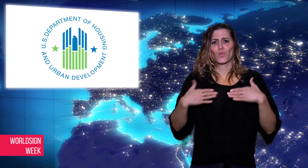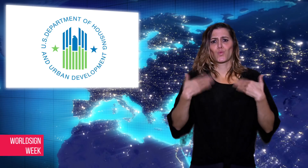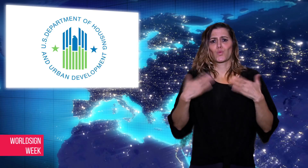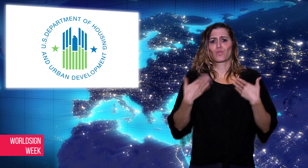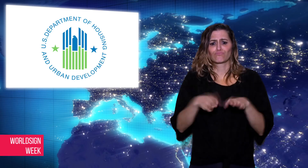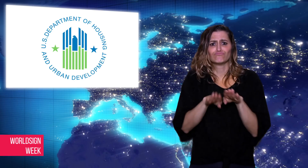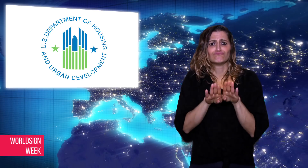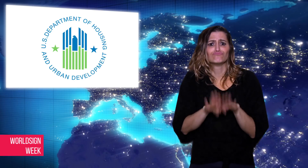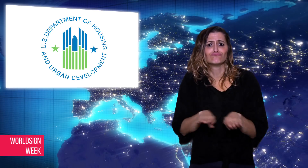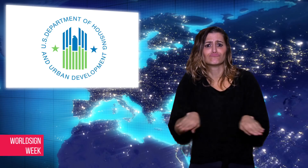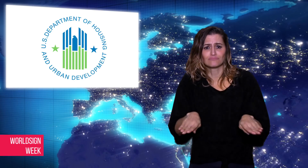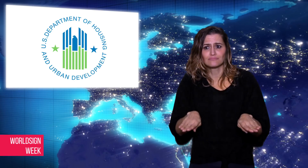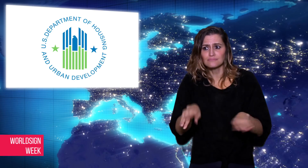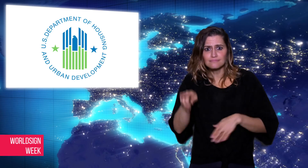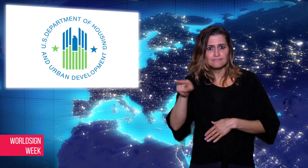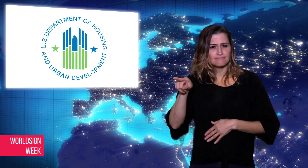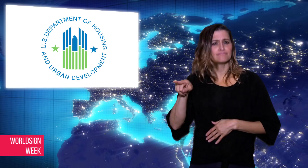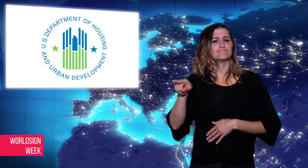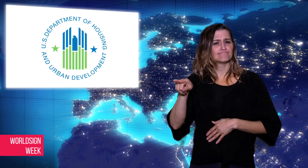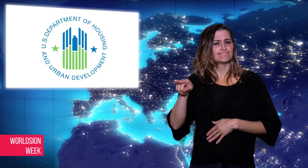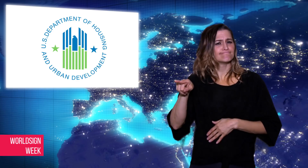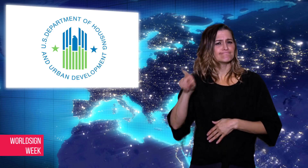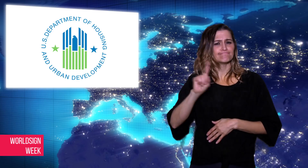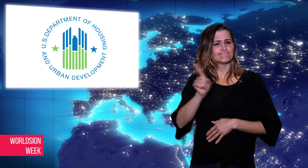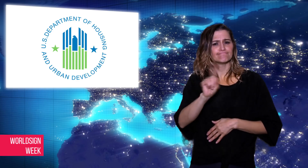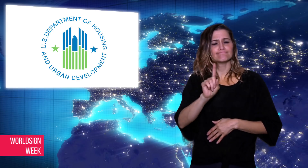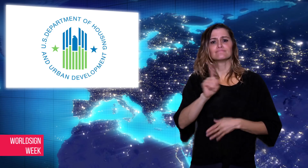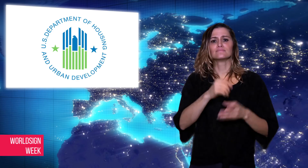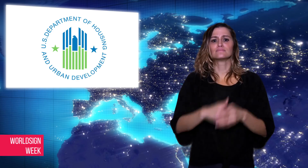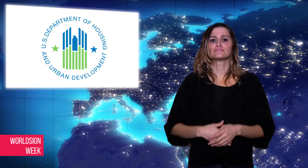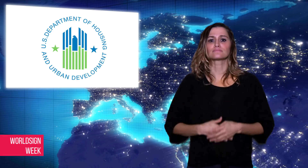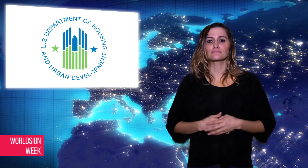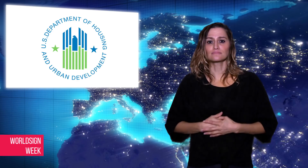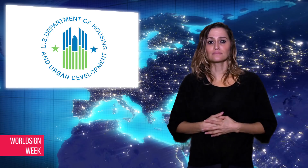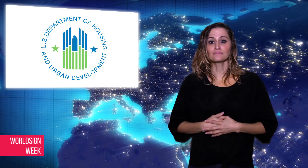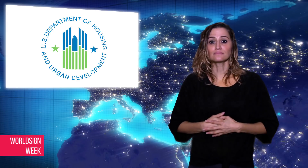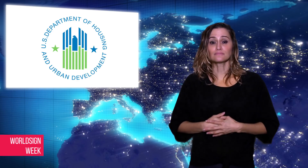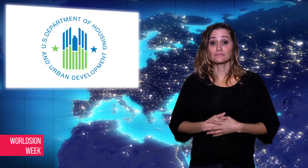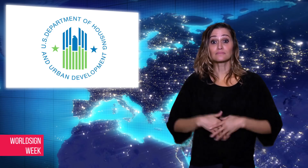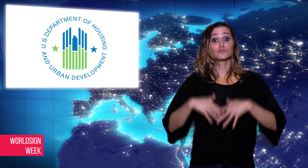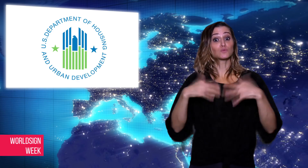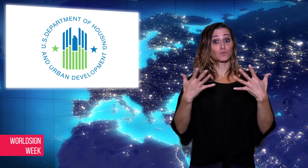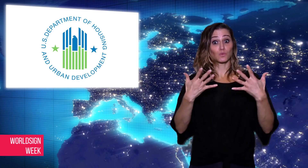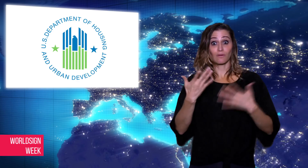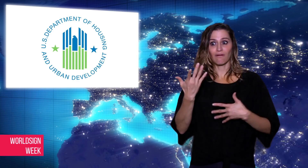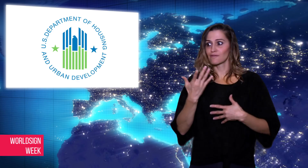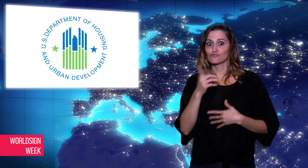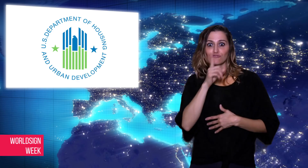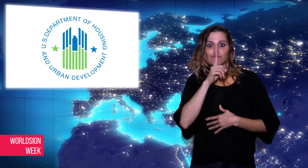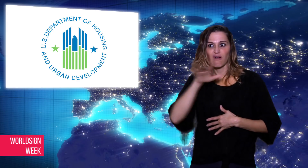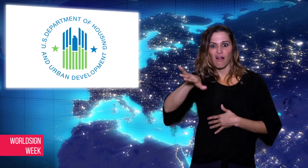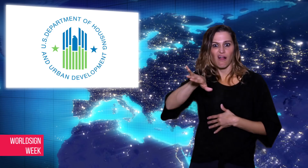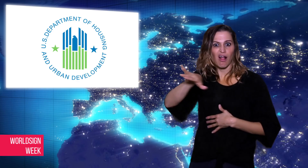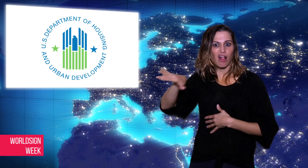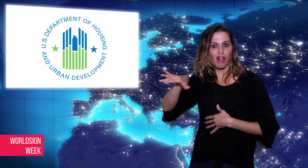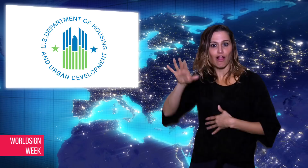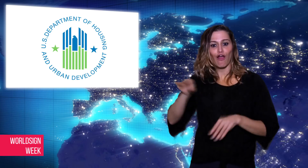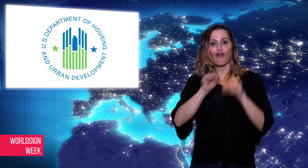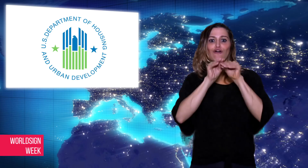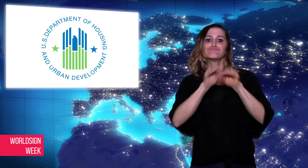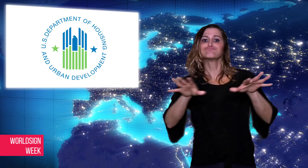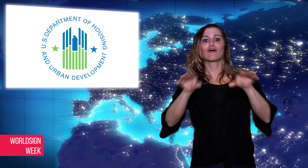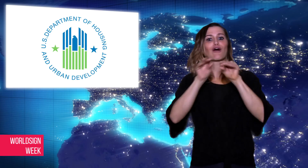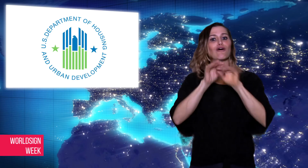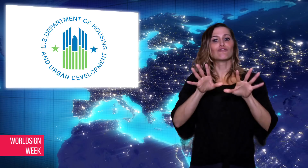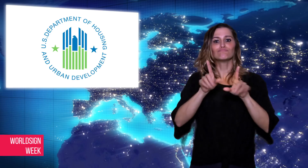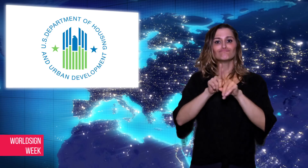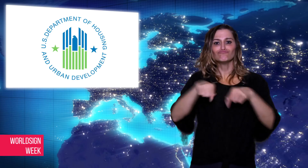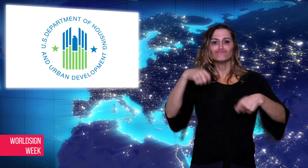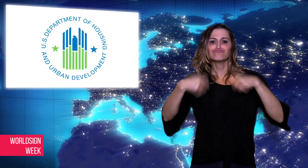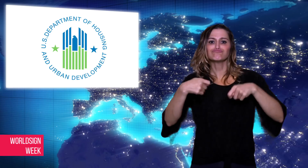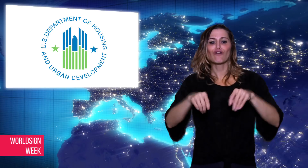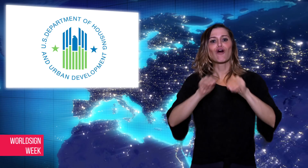personal data it collects to help